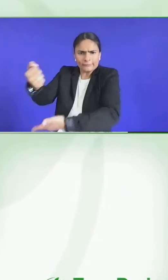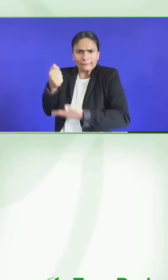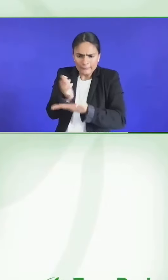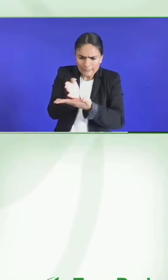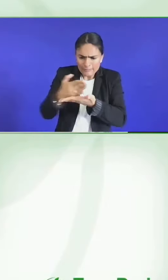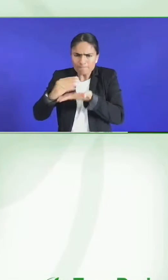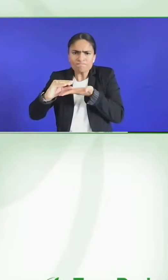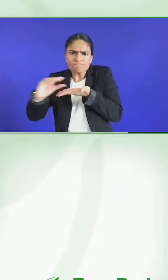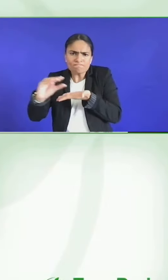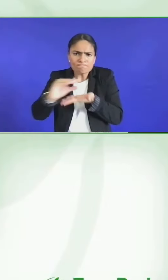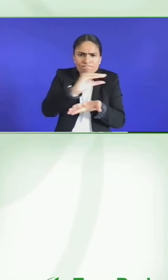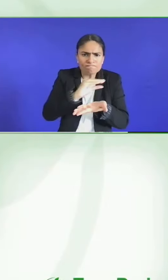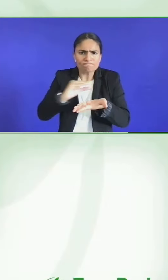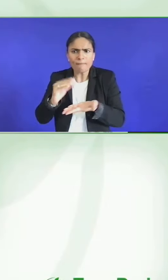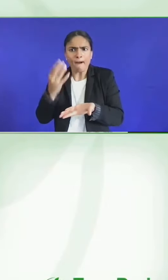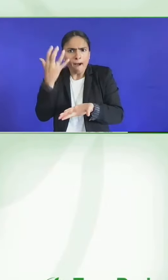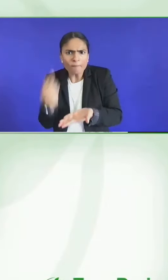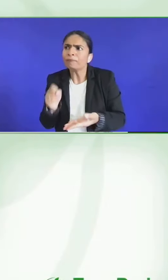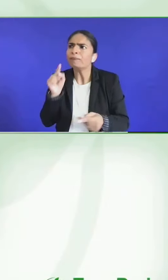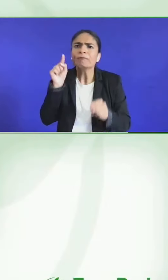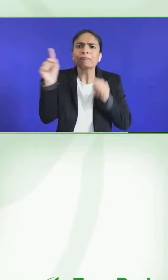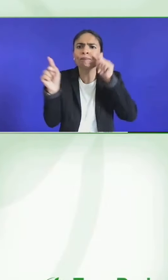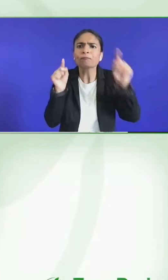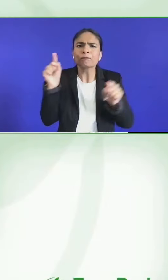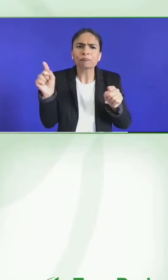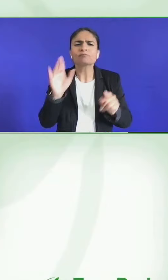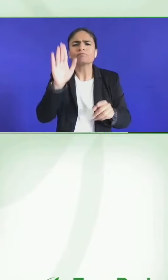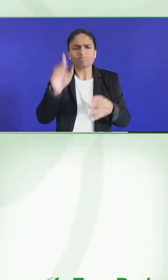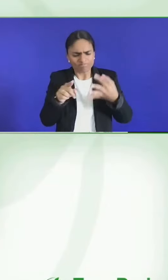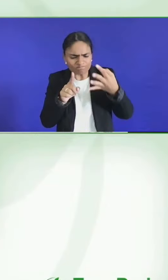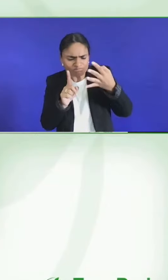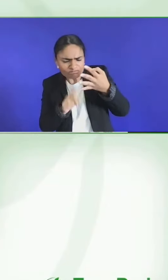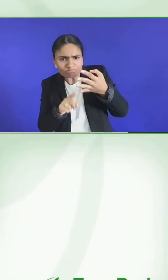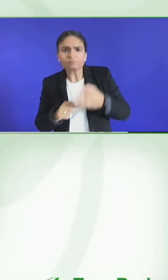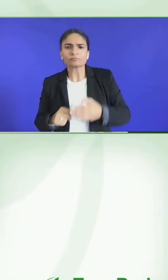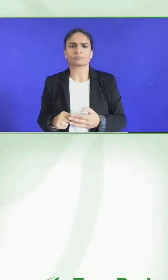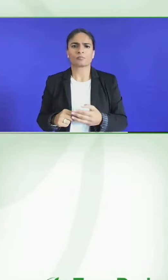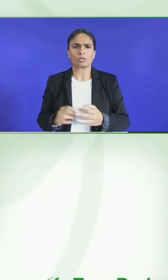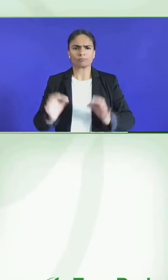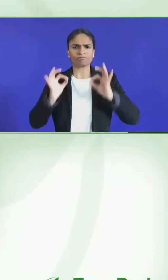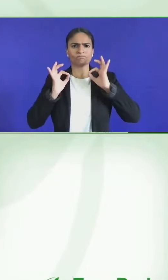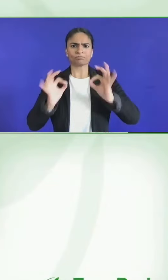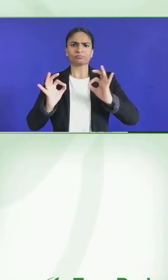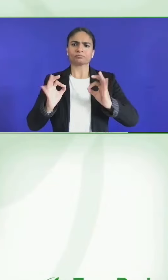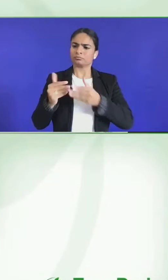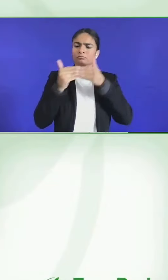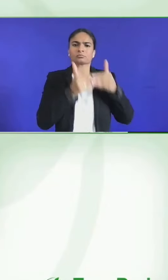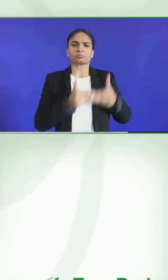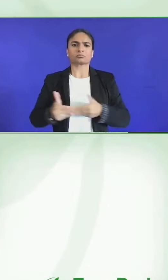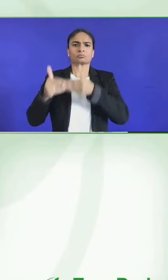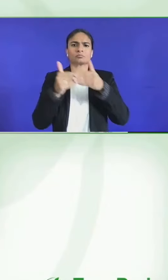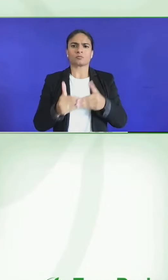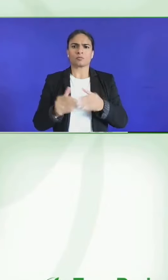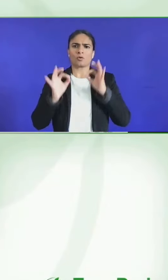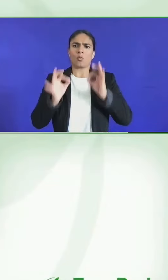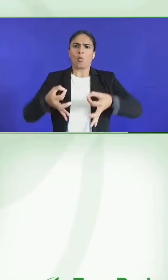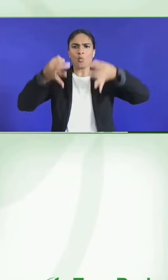It's difficult to recruit staff and difficult to retain staff and therefore we have to talk about that and try to find solutions to